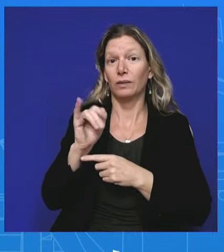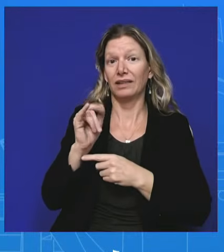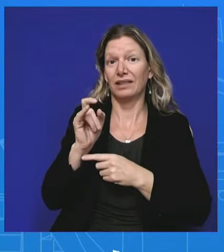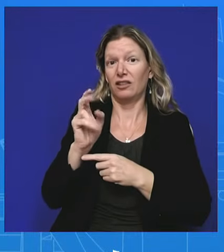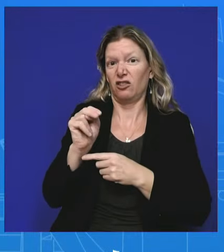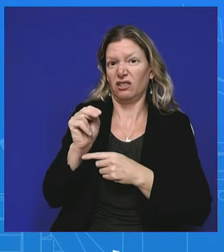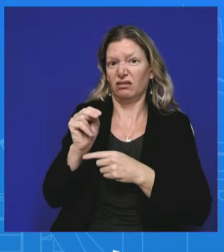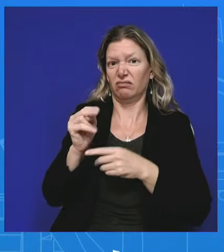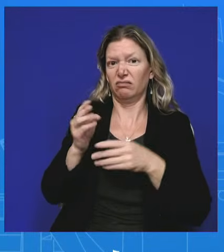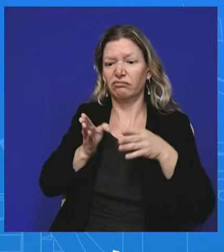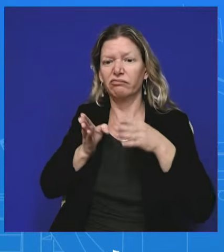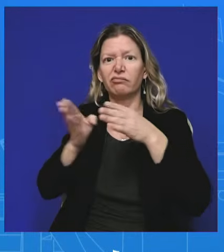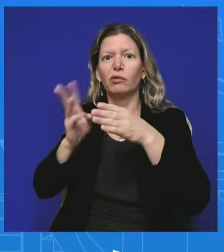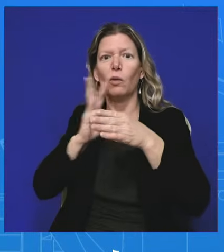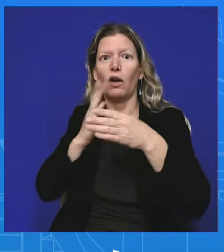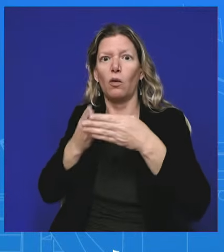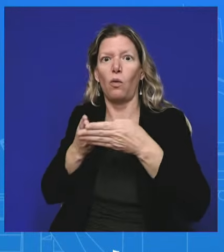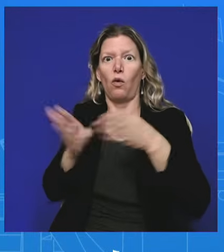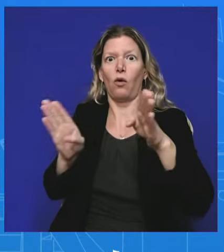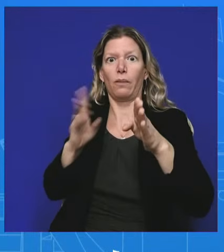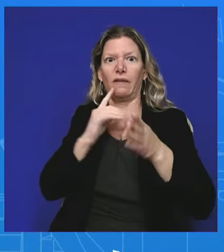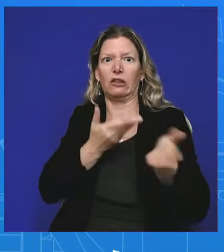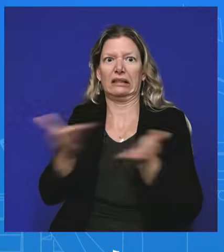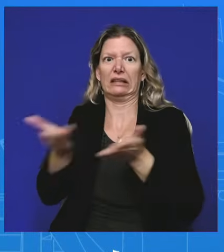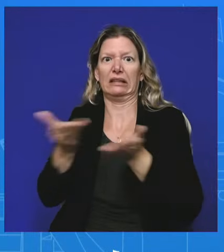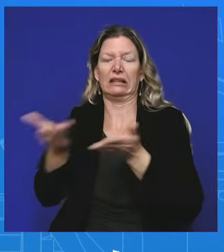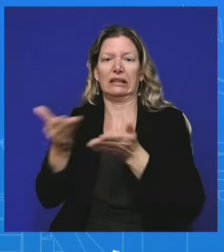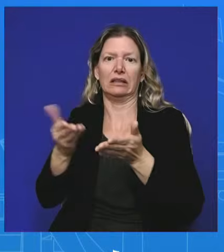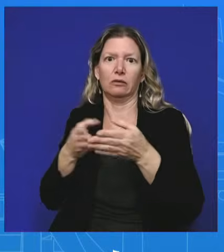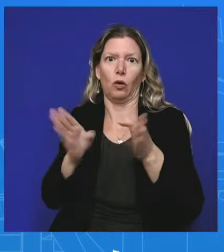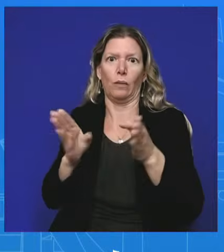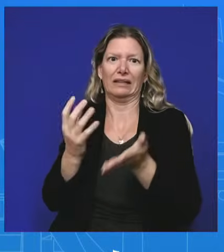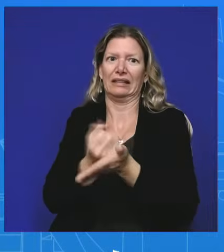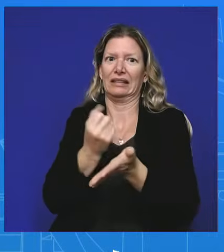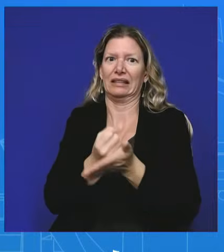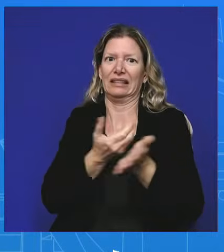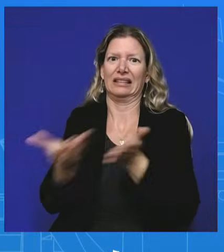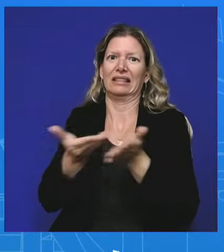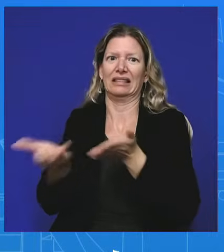Yesterday, more than 360 trucks moved into Gaza. Between April 5th and May 16th,